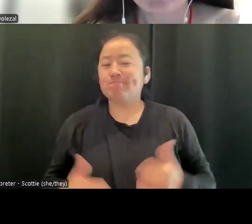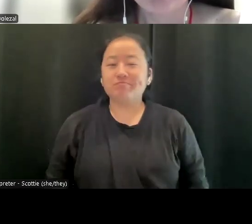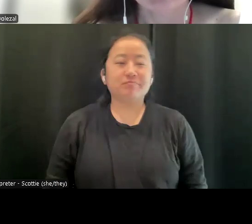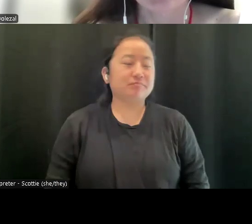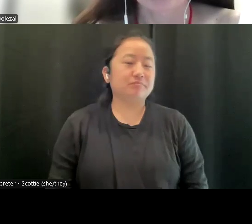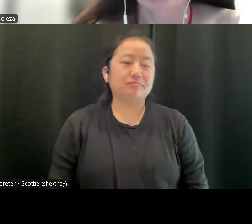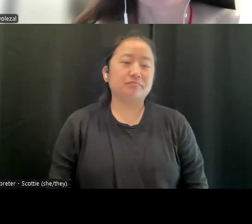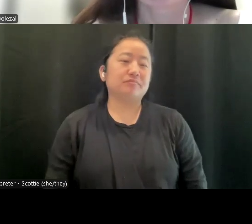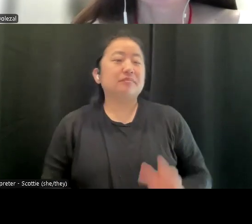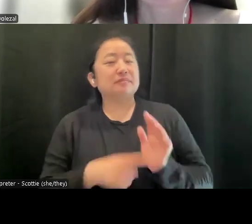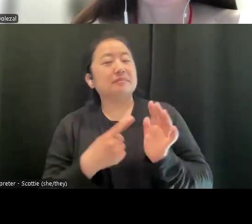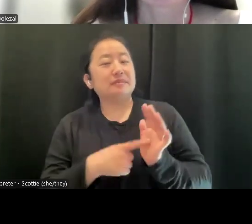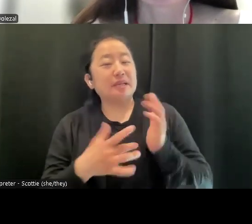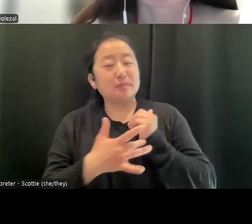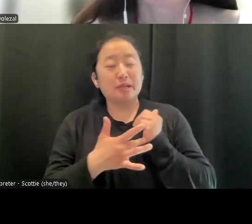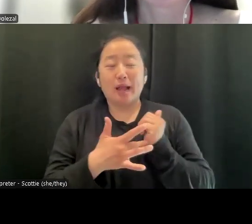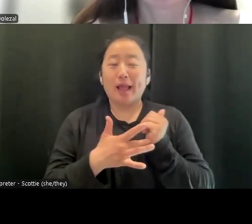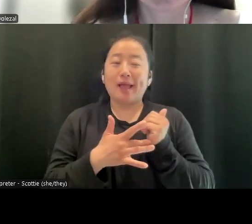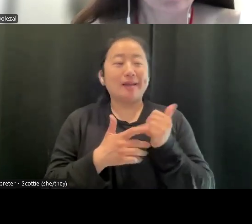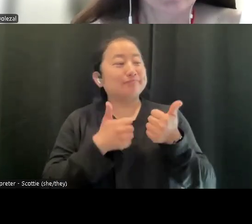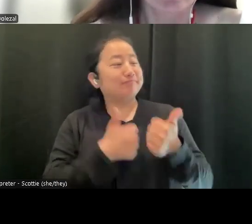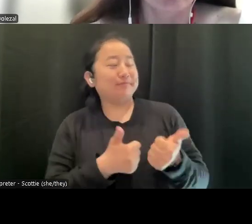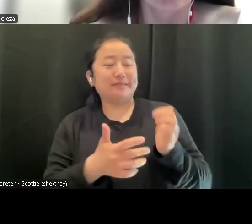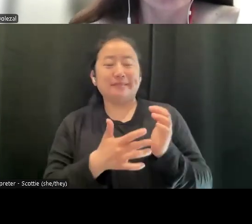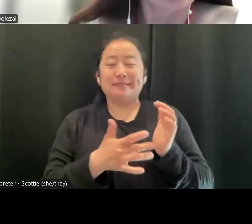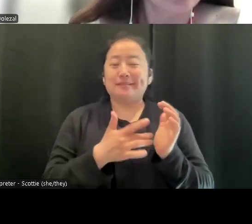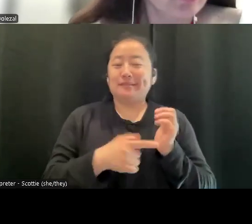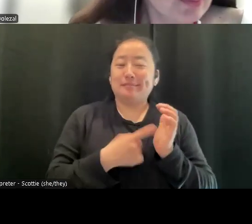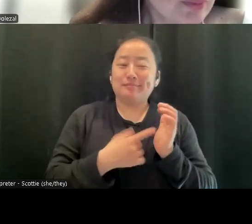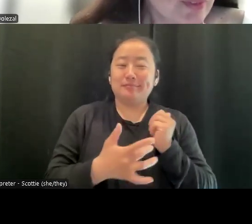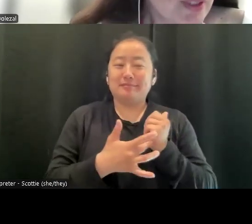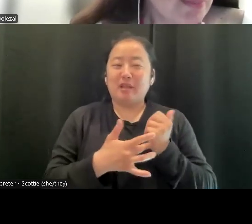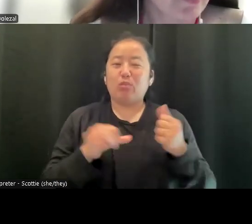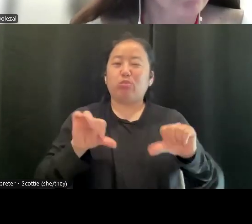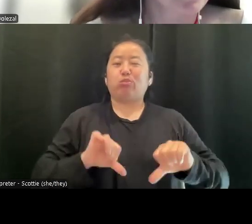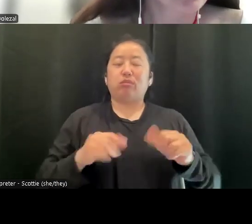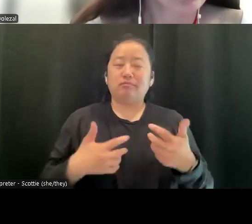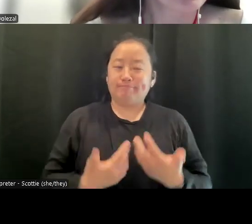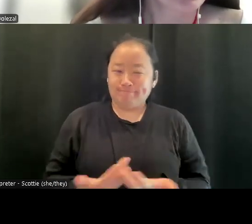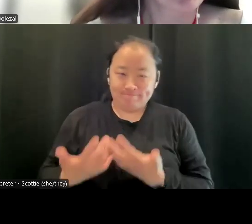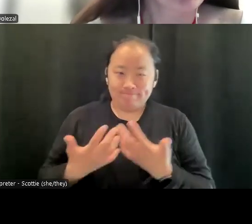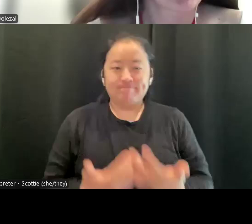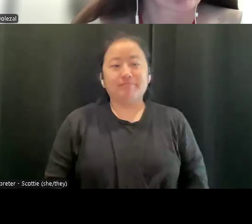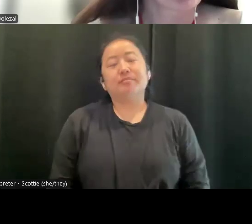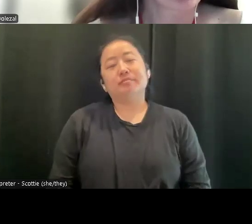Sometimes it likes me and again, sometimes not. But the state is committed to making outdoor